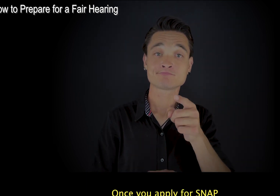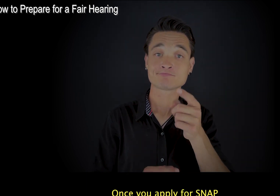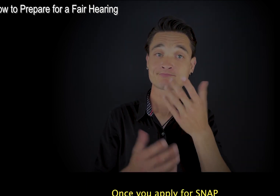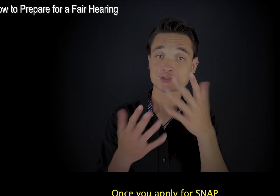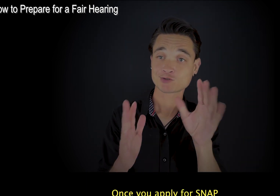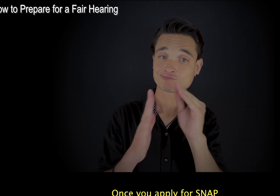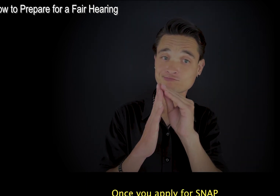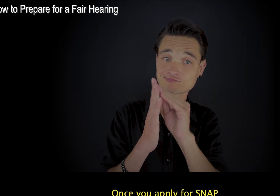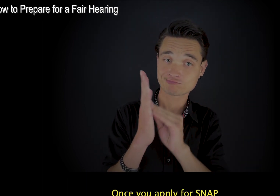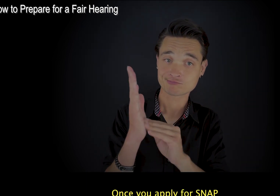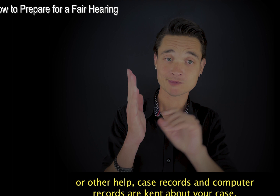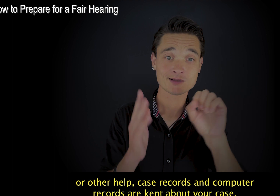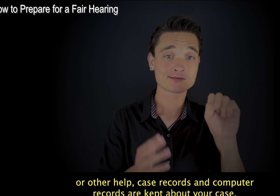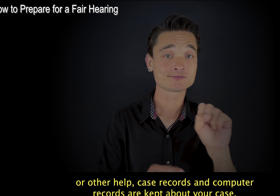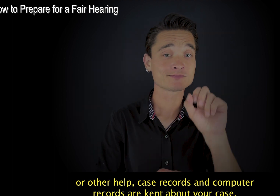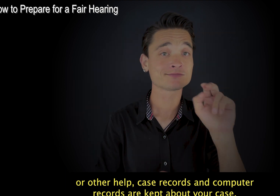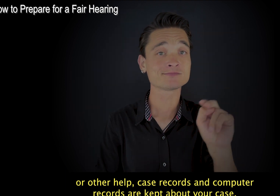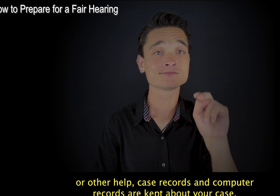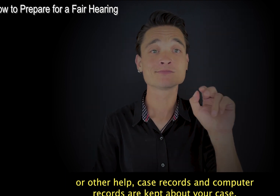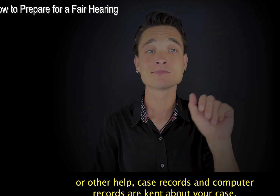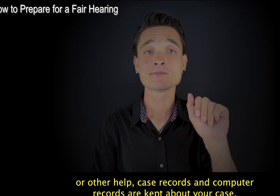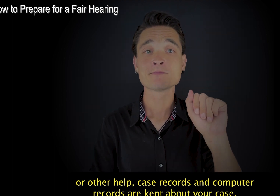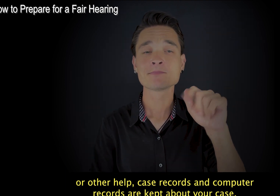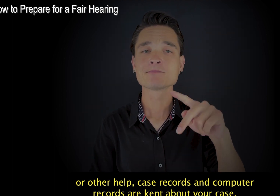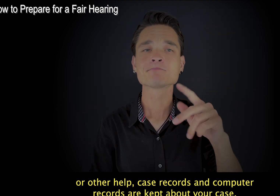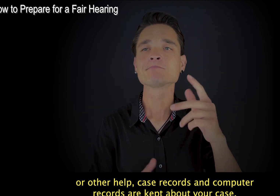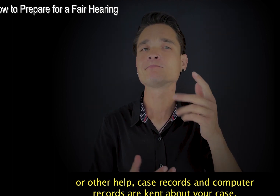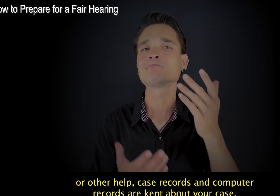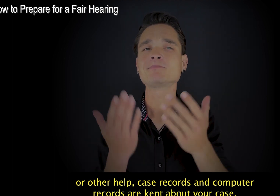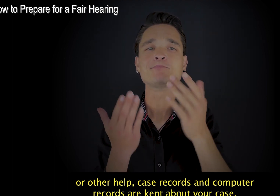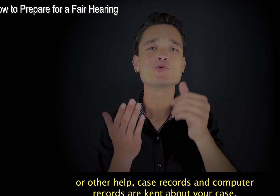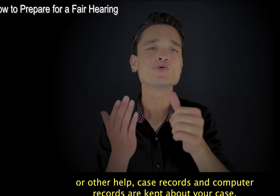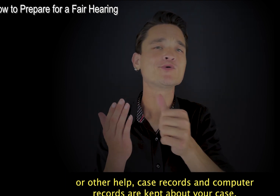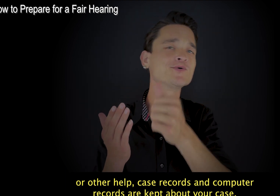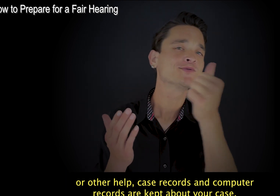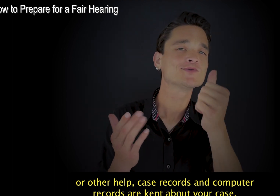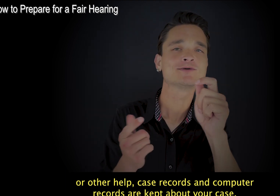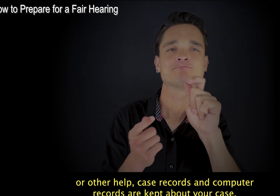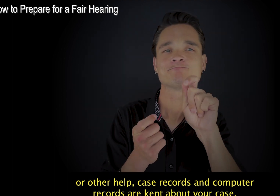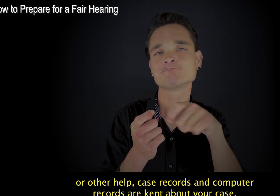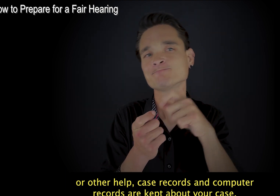Once you apply for SNAP or other help, case records and computer records are kept about your case.